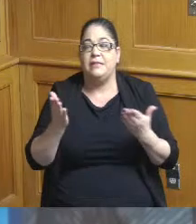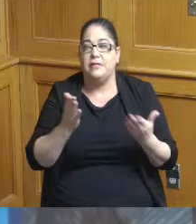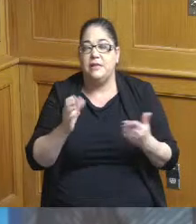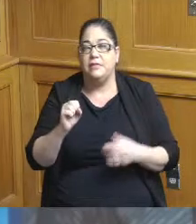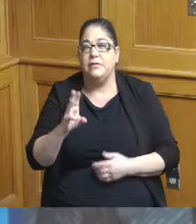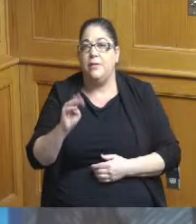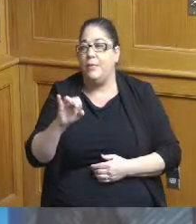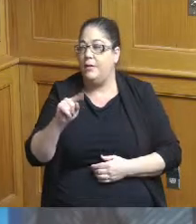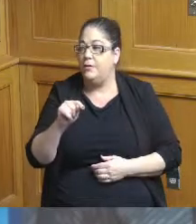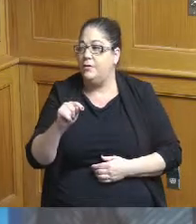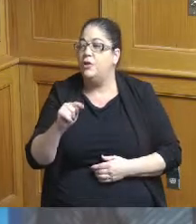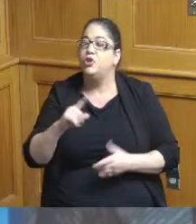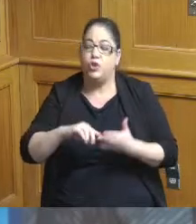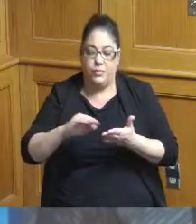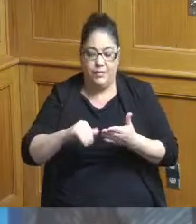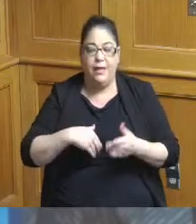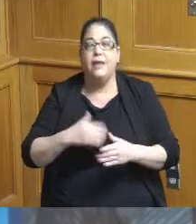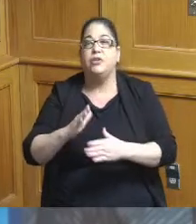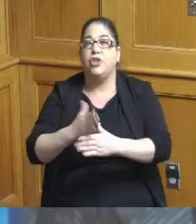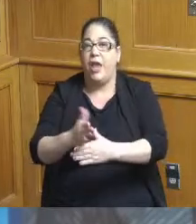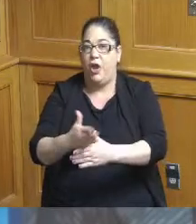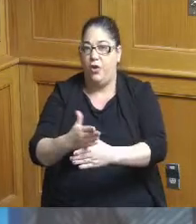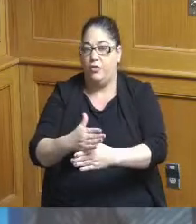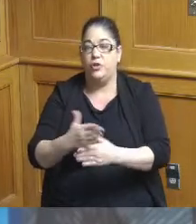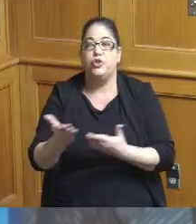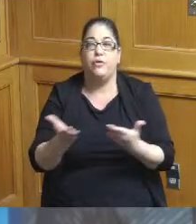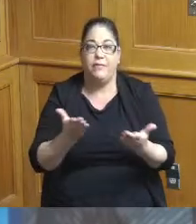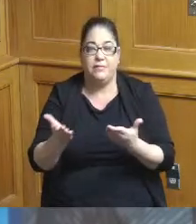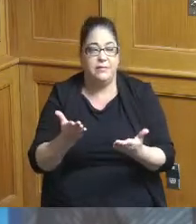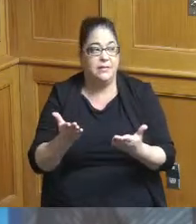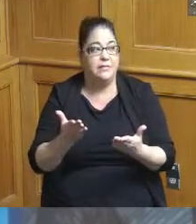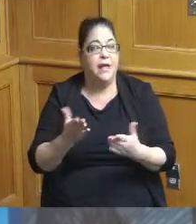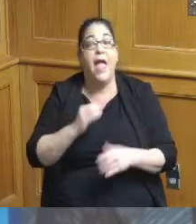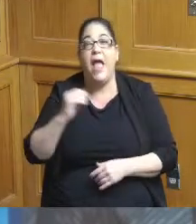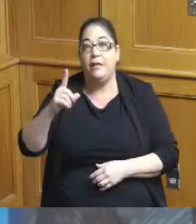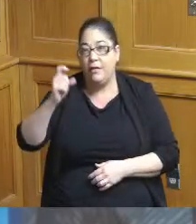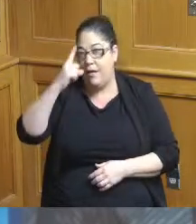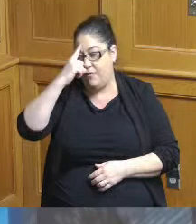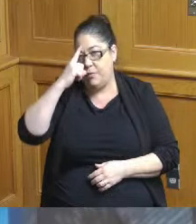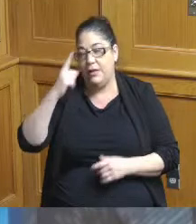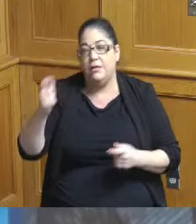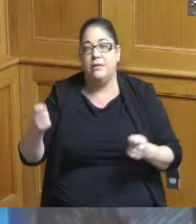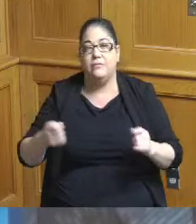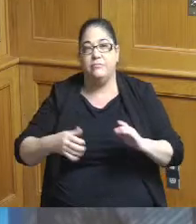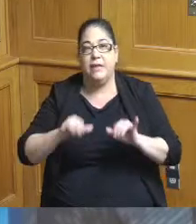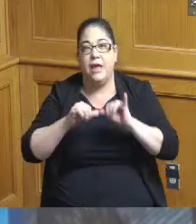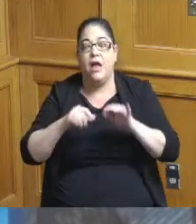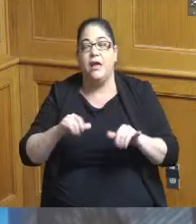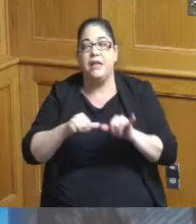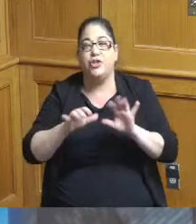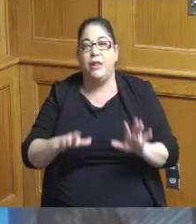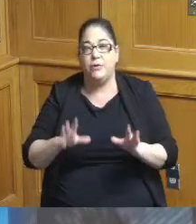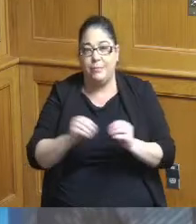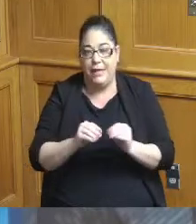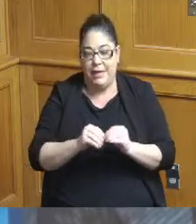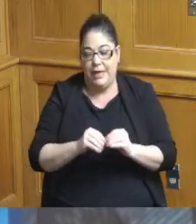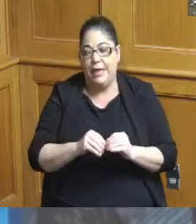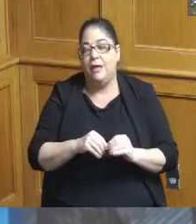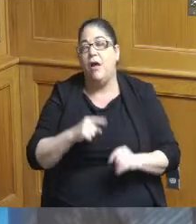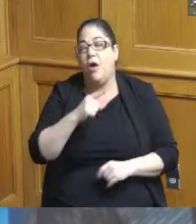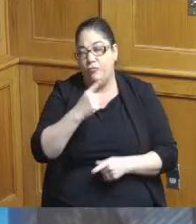I'm sorry oh we and we did do a gun range meeting exactly out in uh in in Colerain Township yeah so